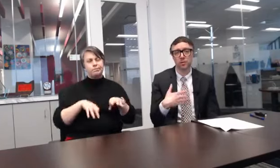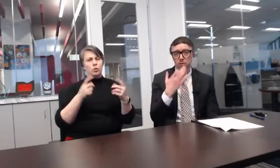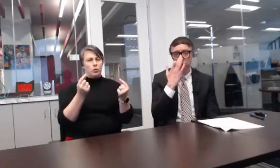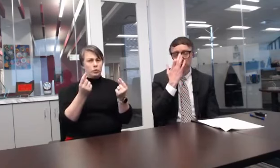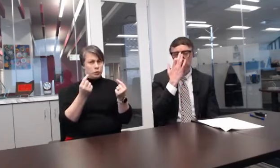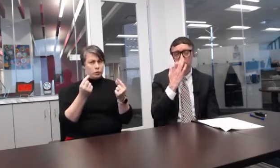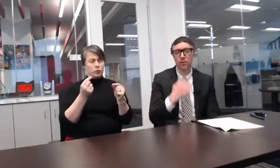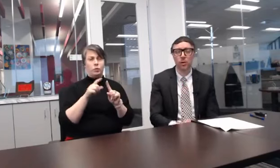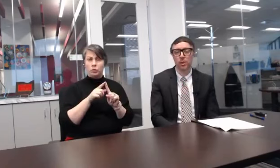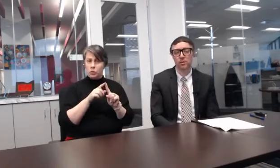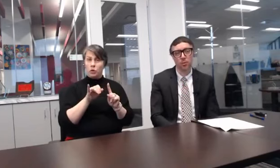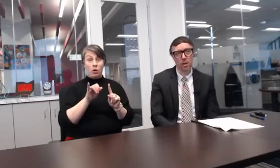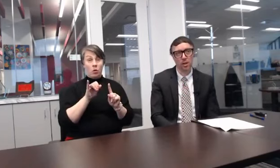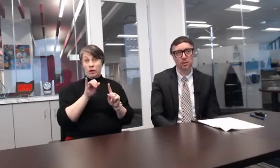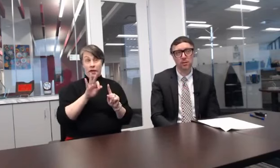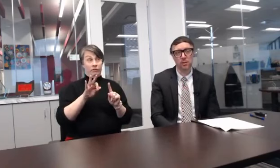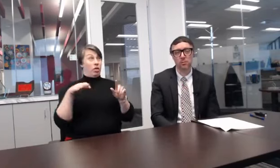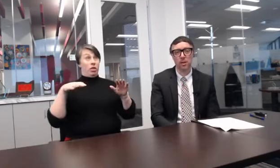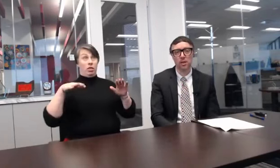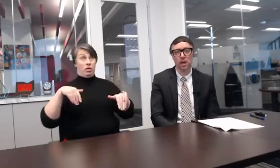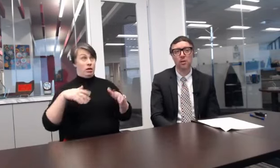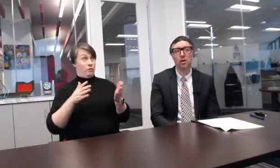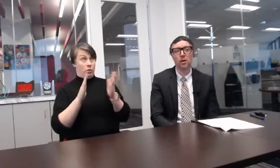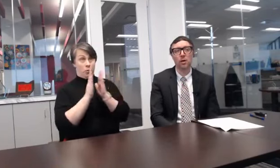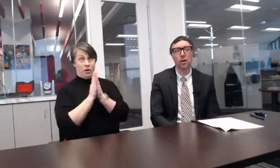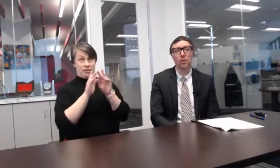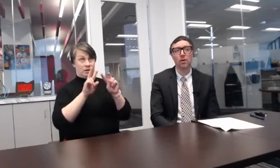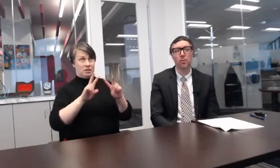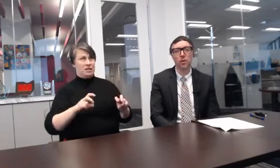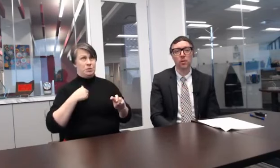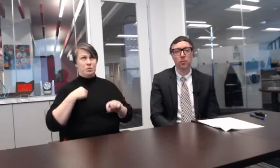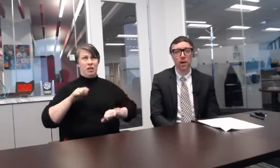and you haven't even requested a waiting list assessment yet, we can provide you guidance